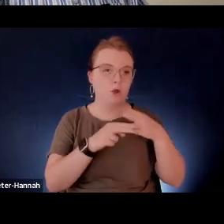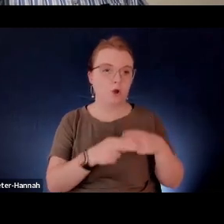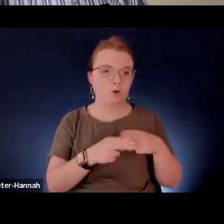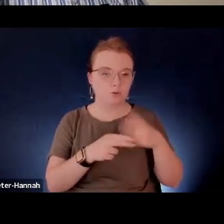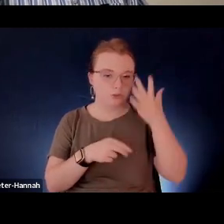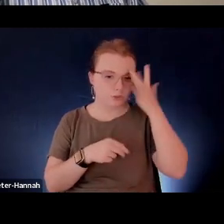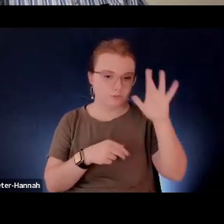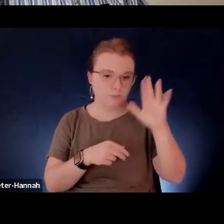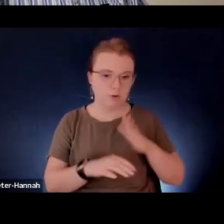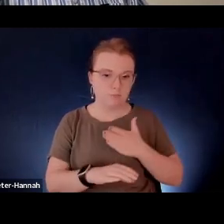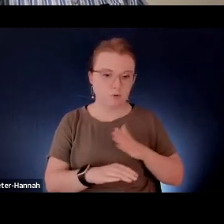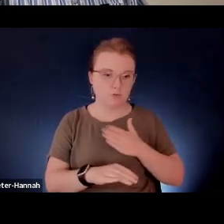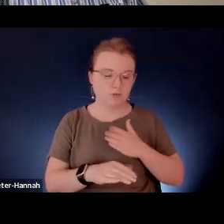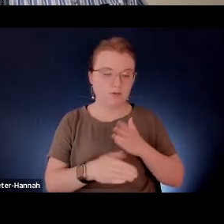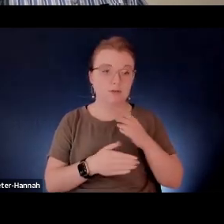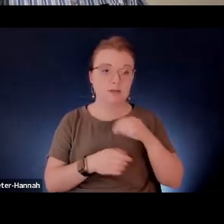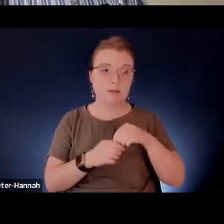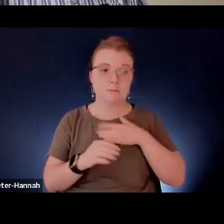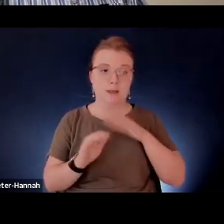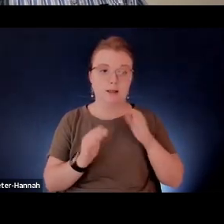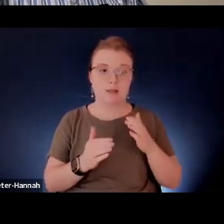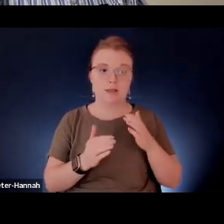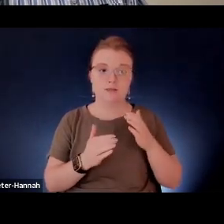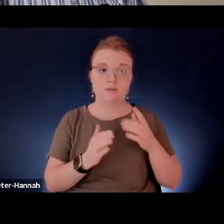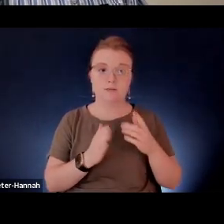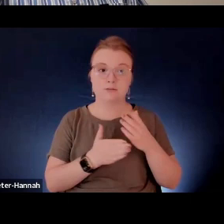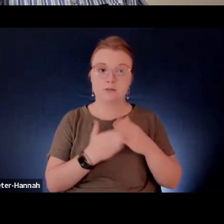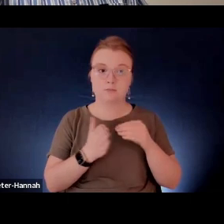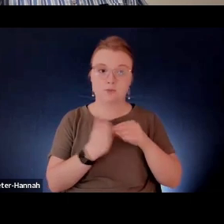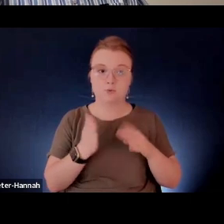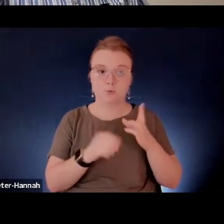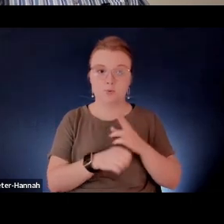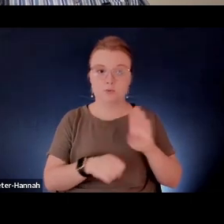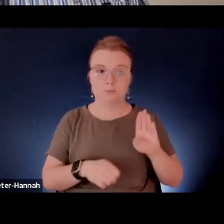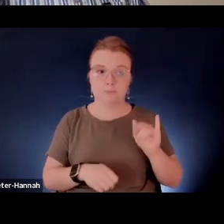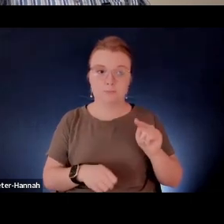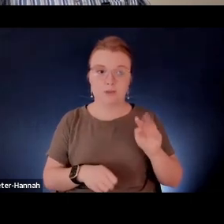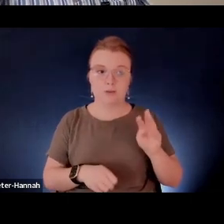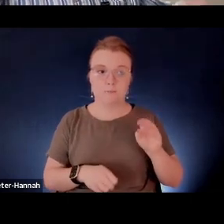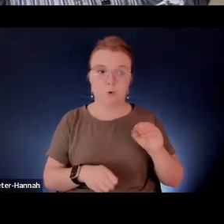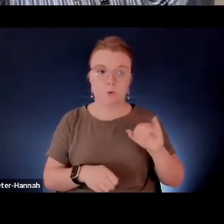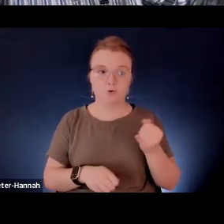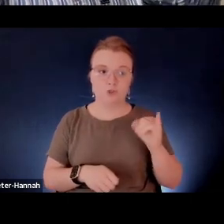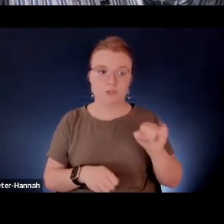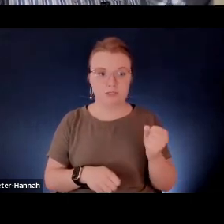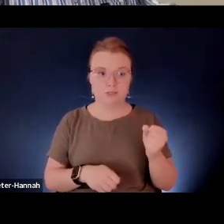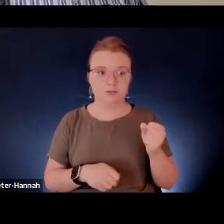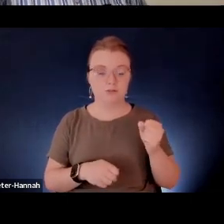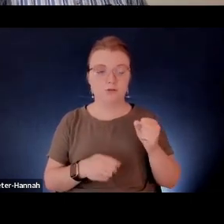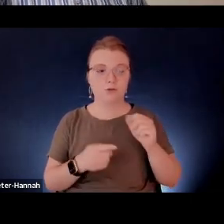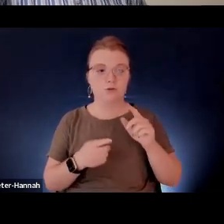In my class, some students use Bitmoji to personalize our PECS. So we're talking about PECS is the board maker for example